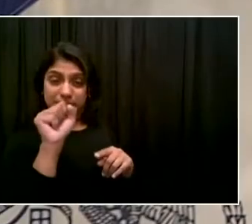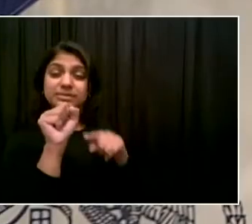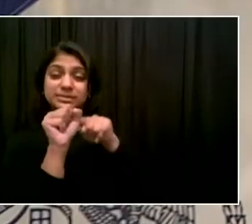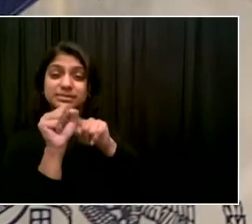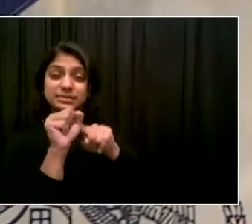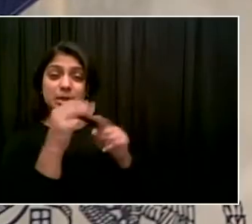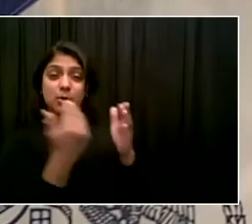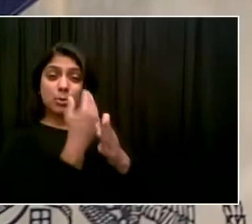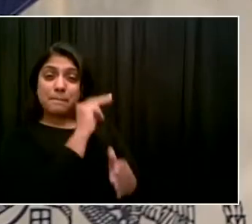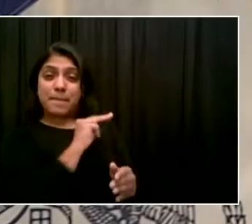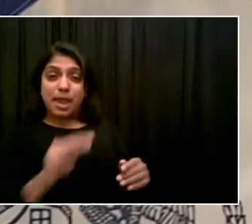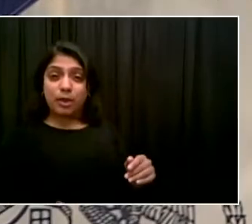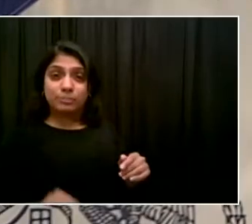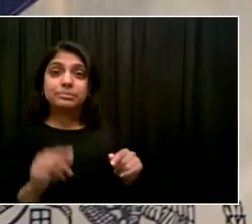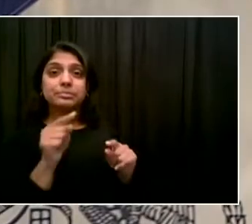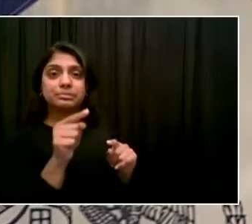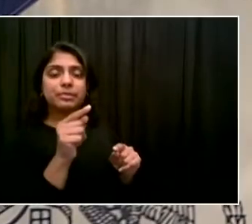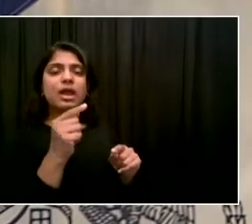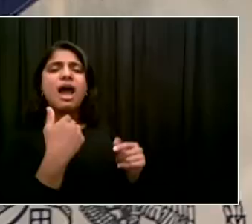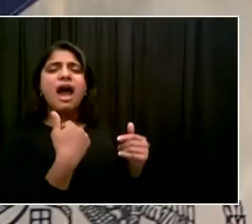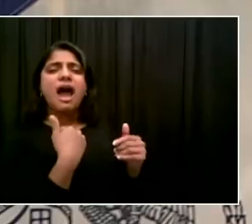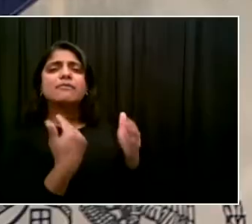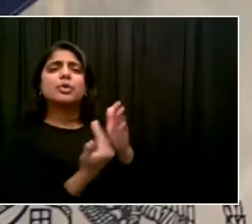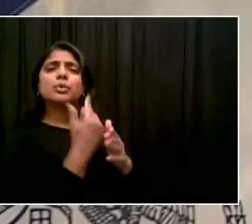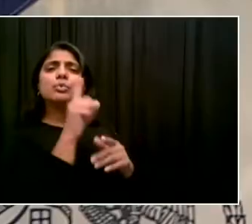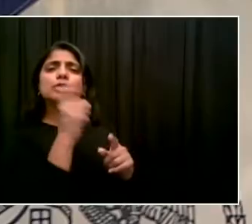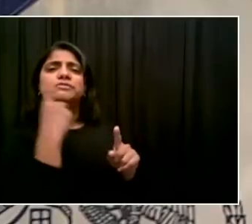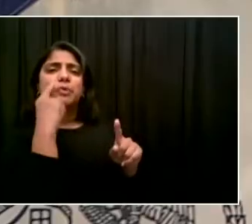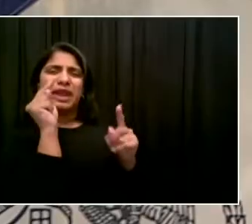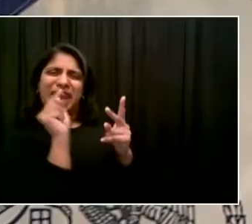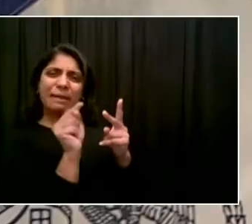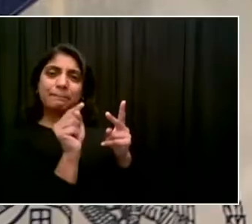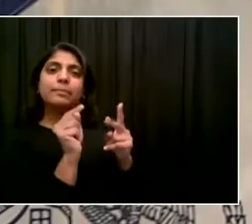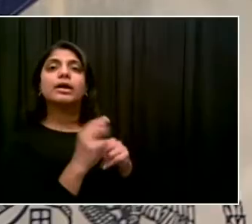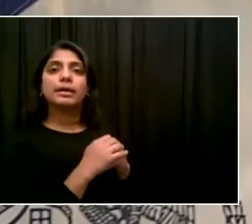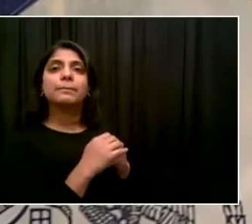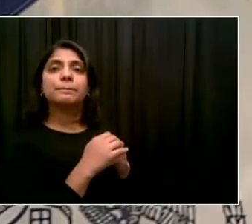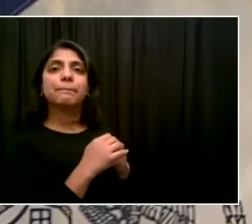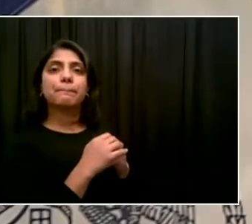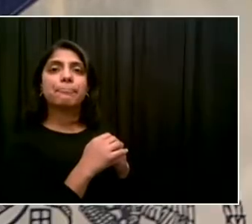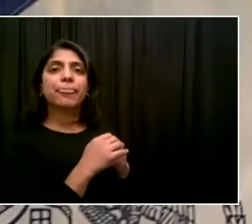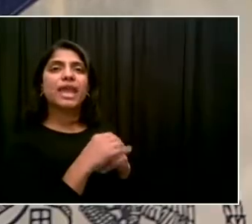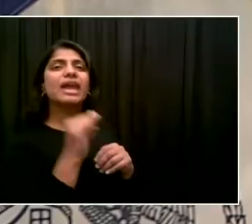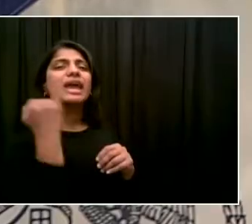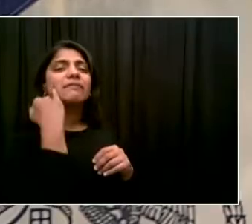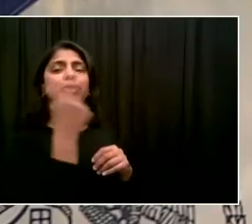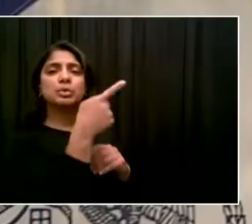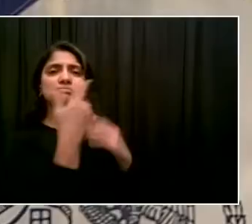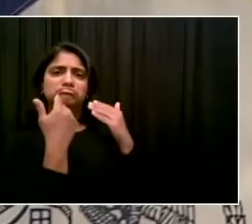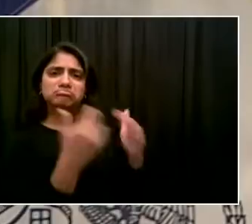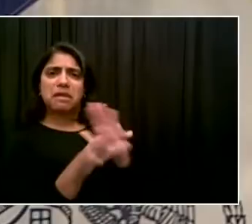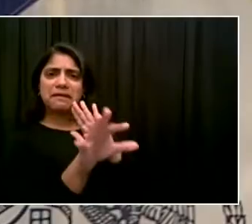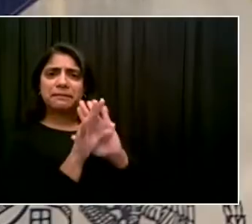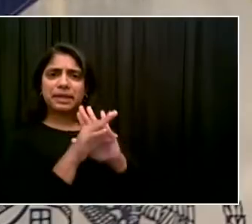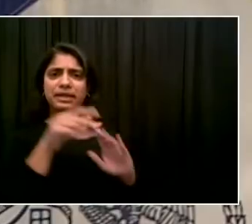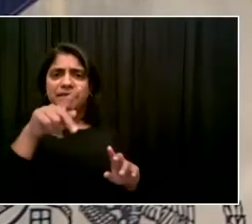GOING BACK TO EMMA'S QUESTION